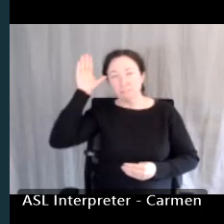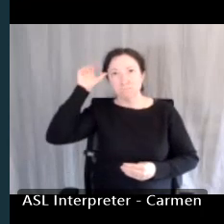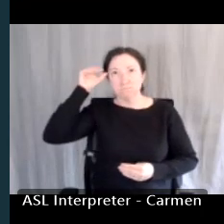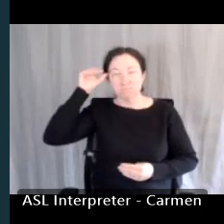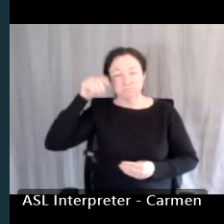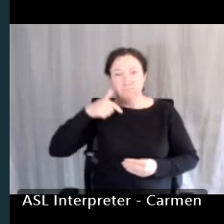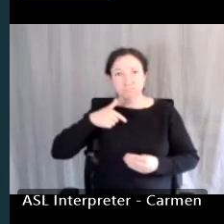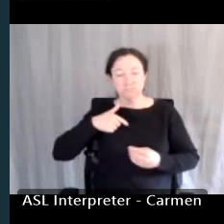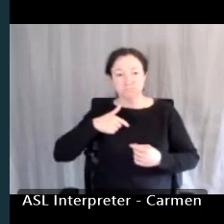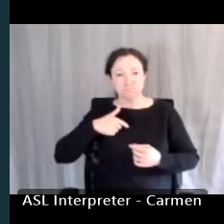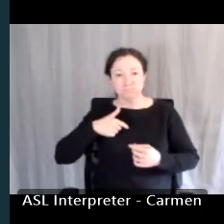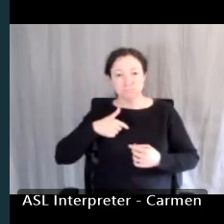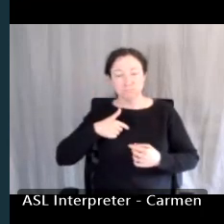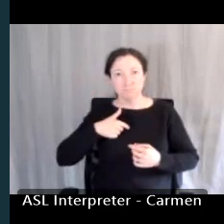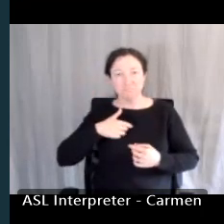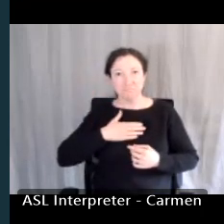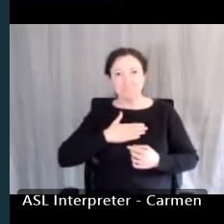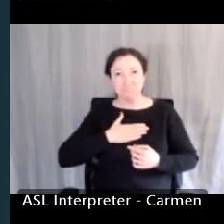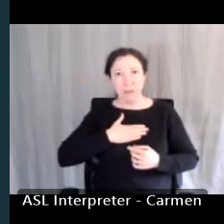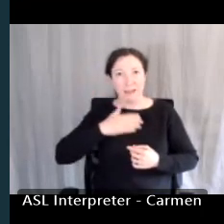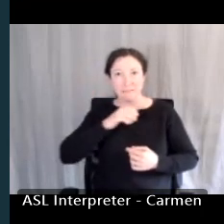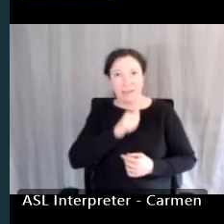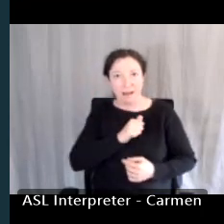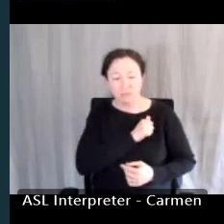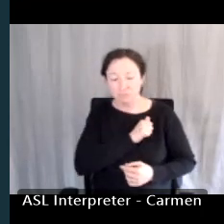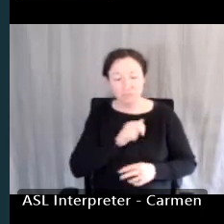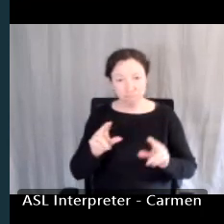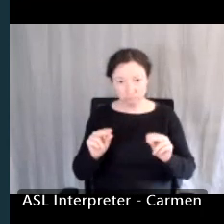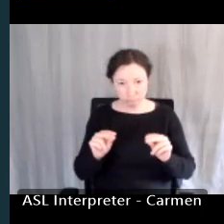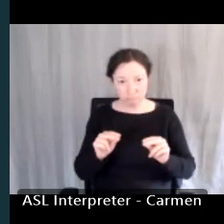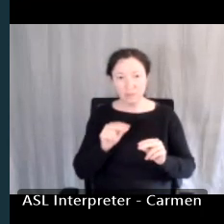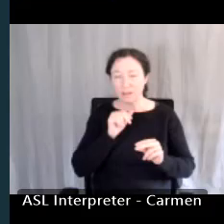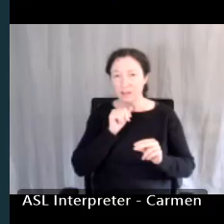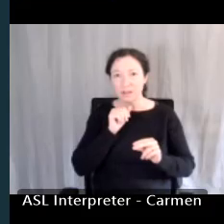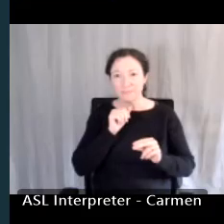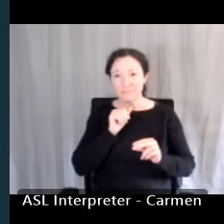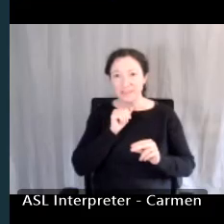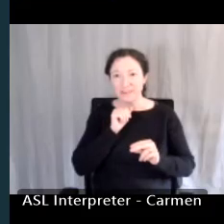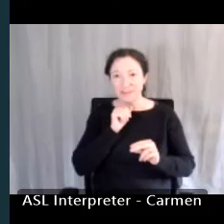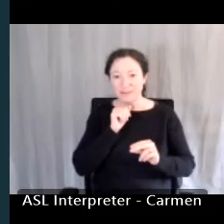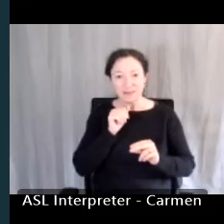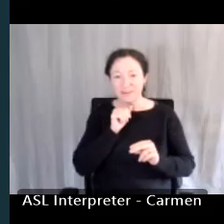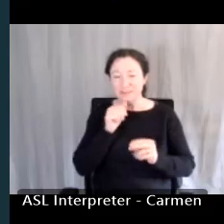or not being able to cut sugar outta the diet. We wanna be super mindful, like there is no emotional charge.